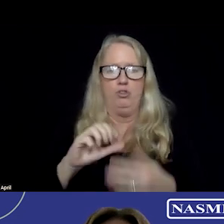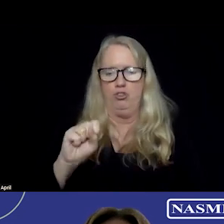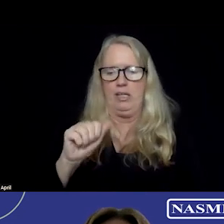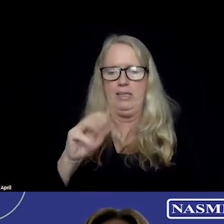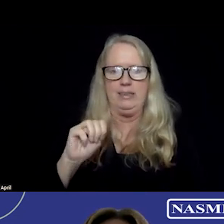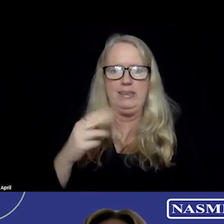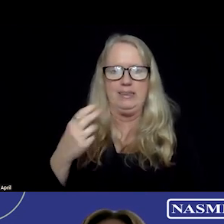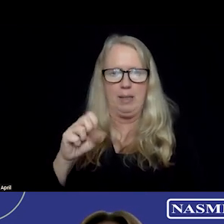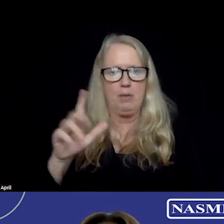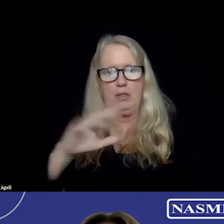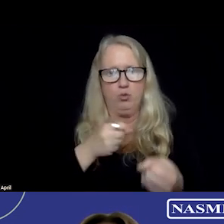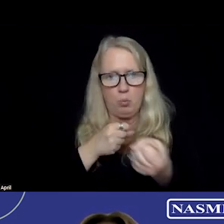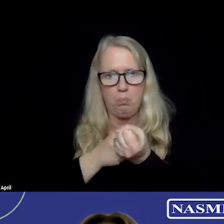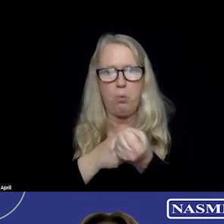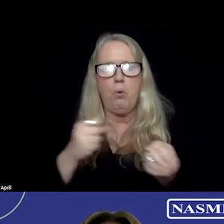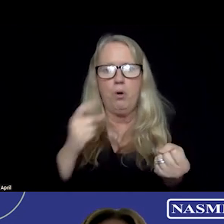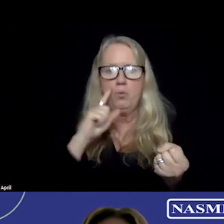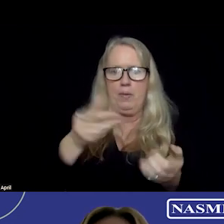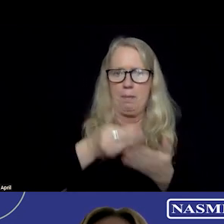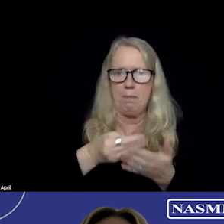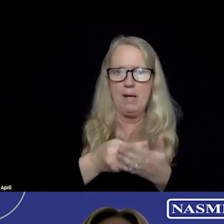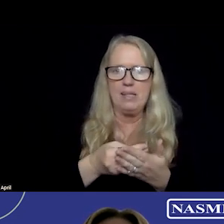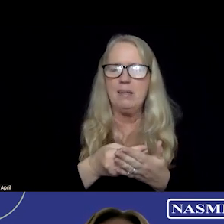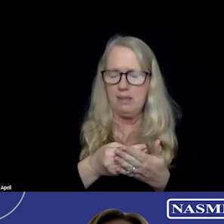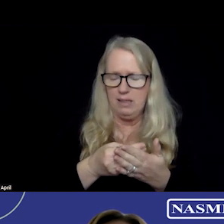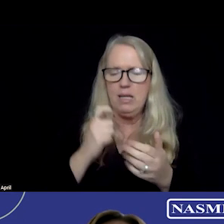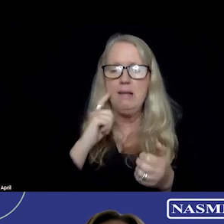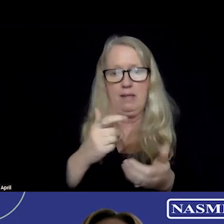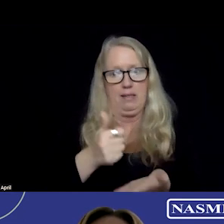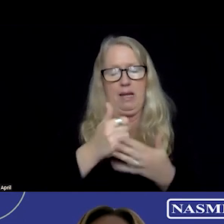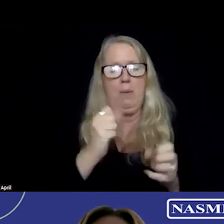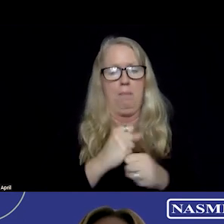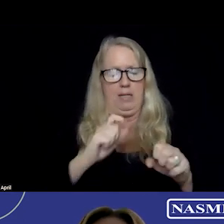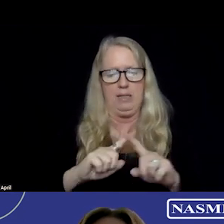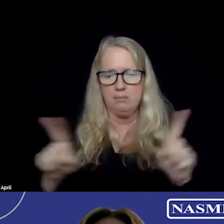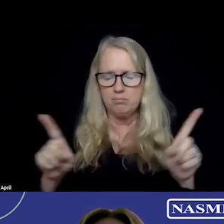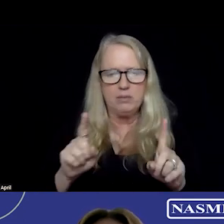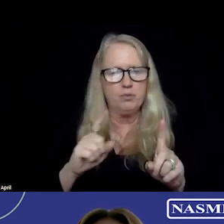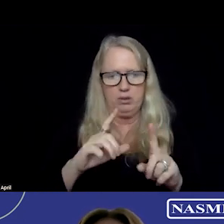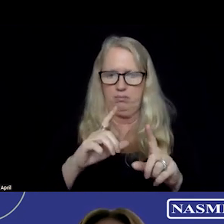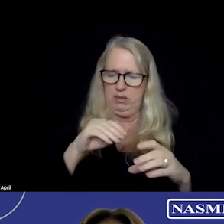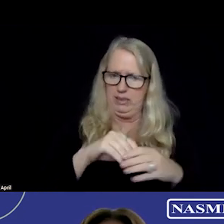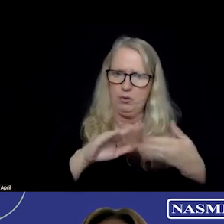JUST THAT LITTLE MONEY CAN HELP THE COMMUNITIES AND IMPLEMENTING STRATEGIES.